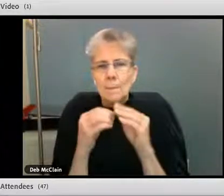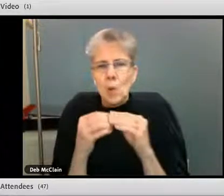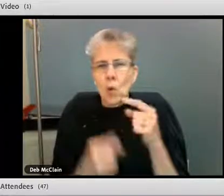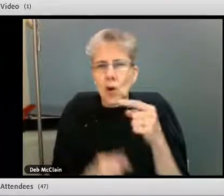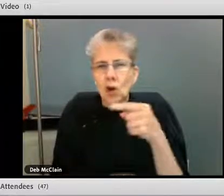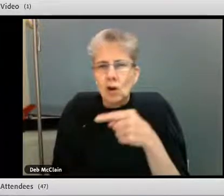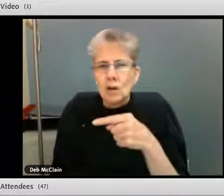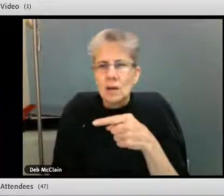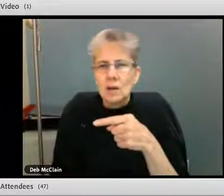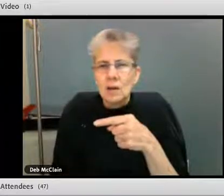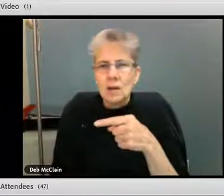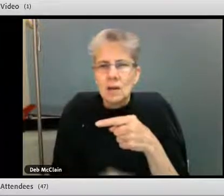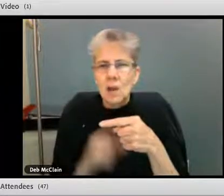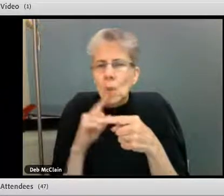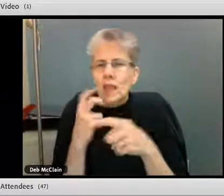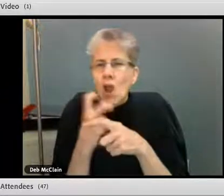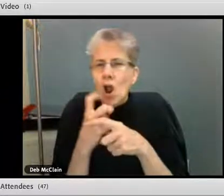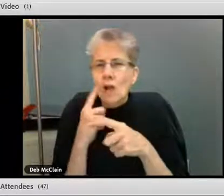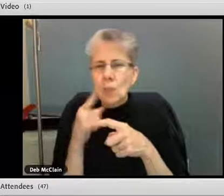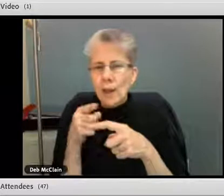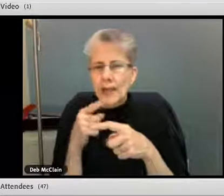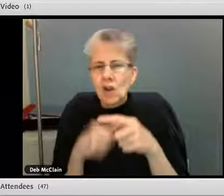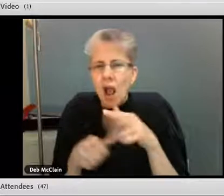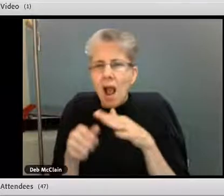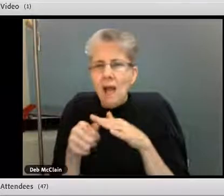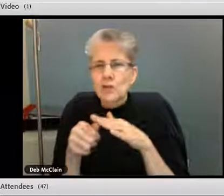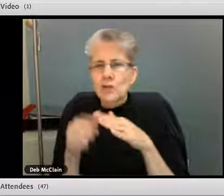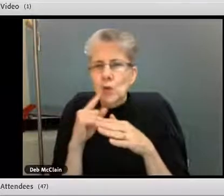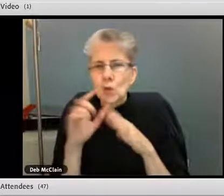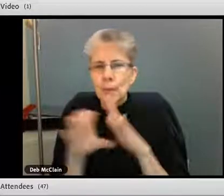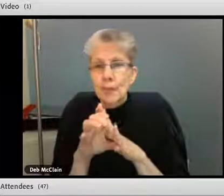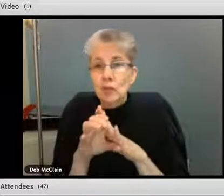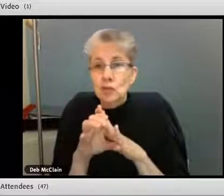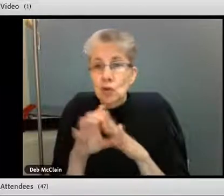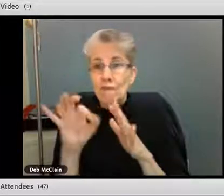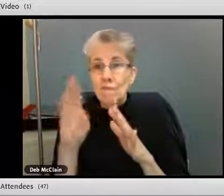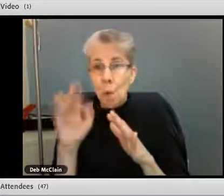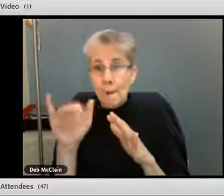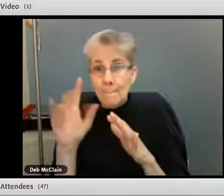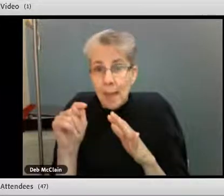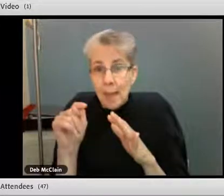Right here, you go to picture format, which is where you would change the dimensions and stuff.